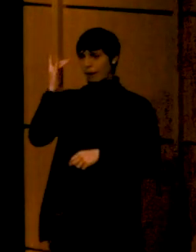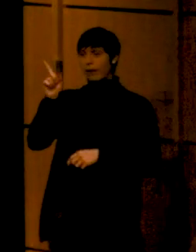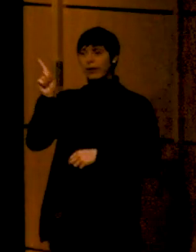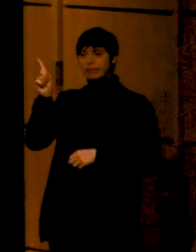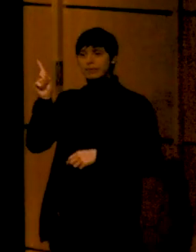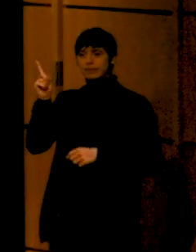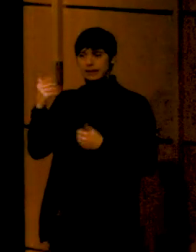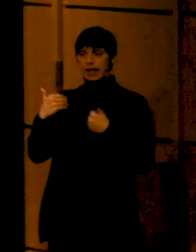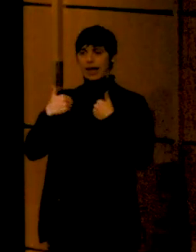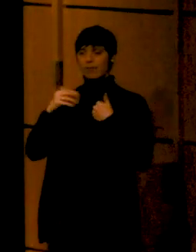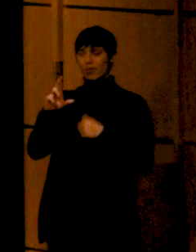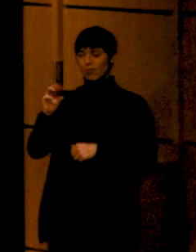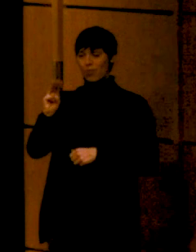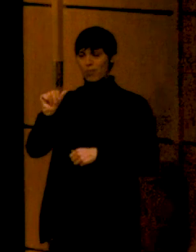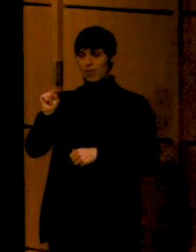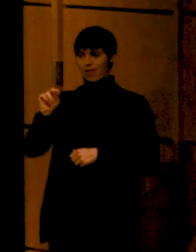Roman fresco with the first century.